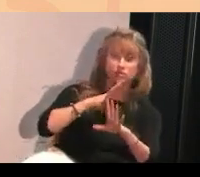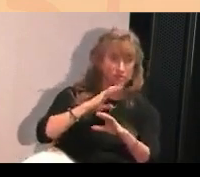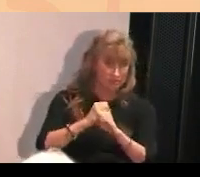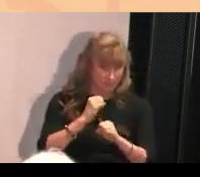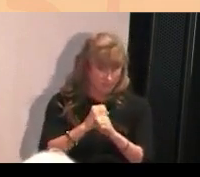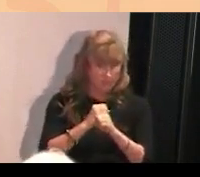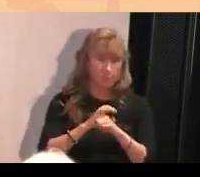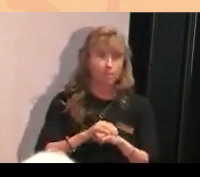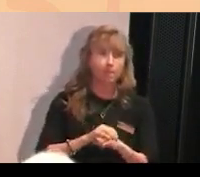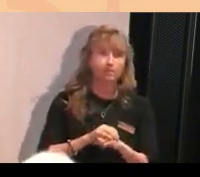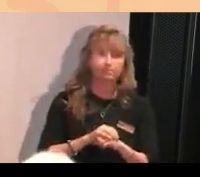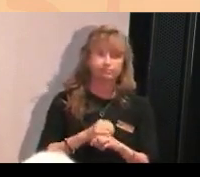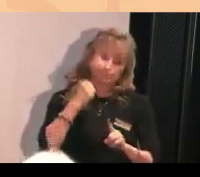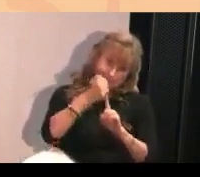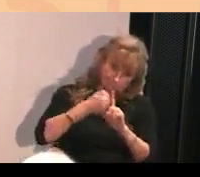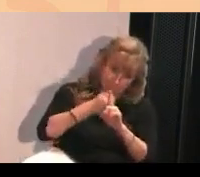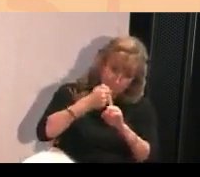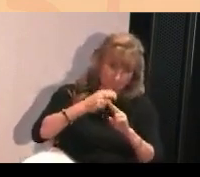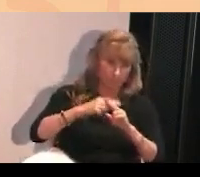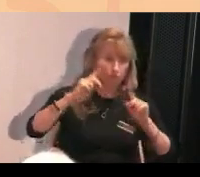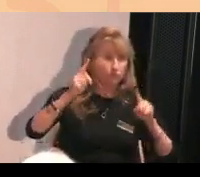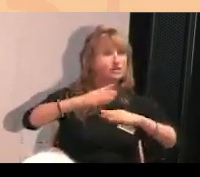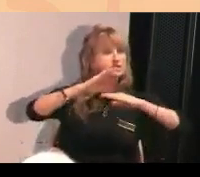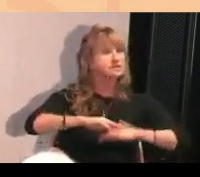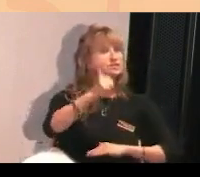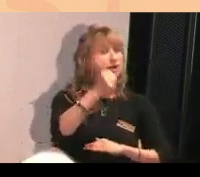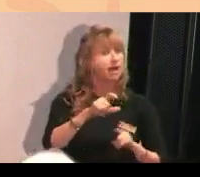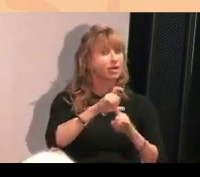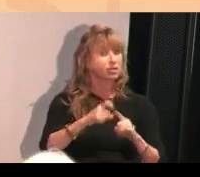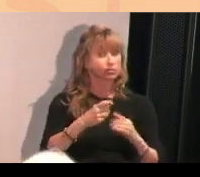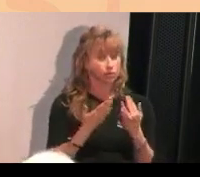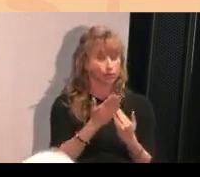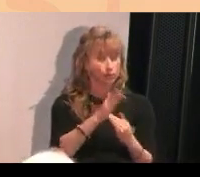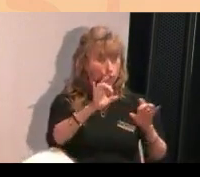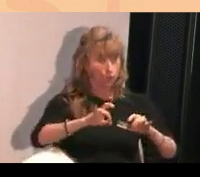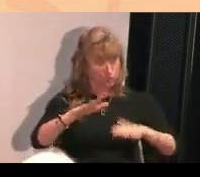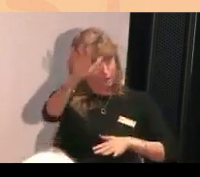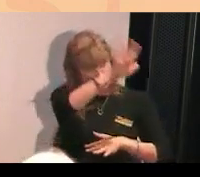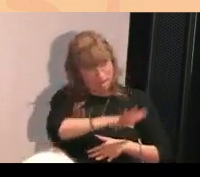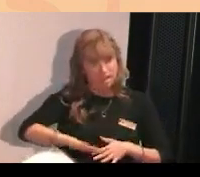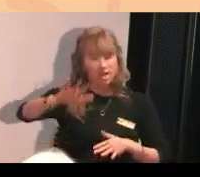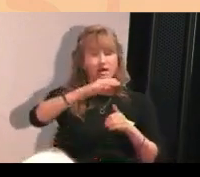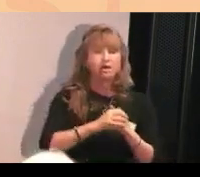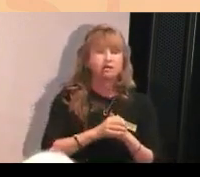championing of First Nations arts and culture nationally and internationally coordination of